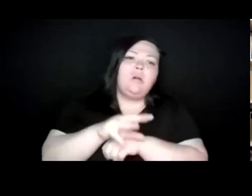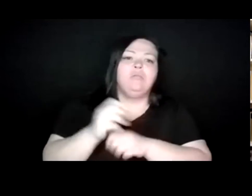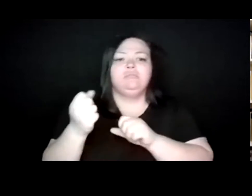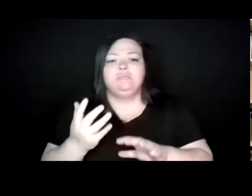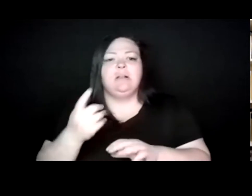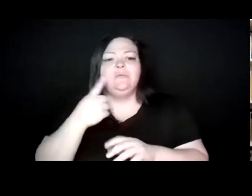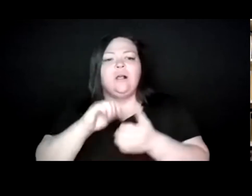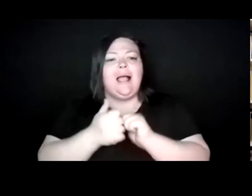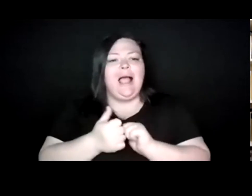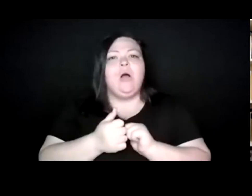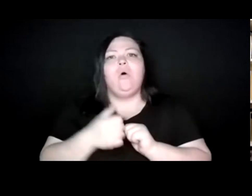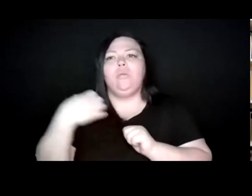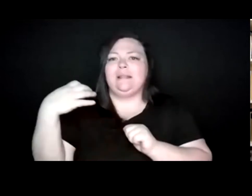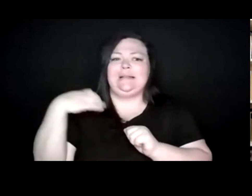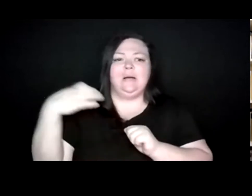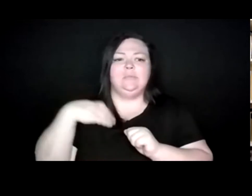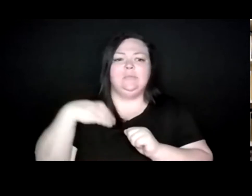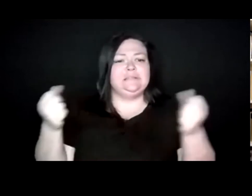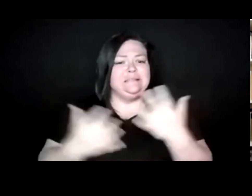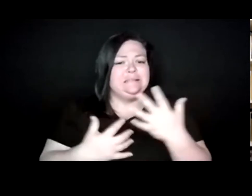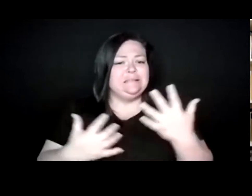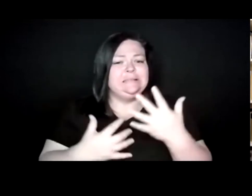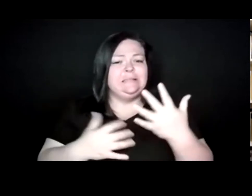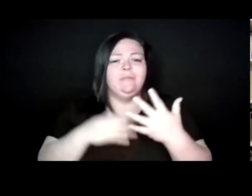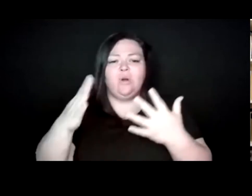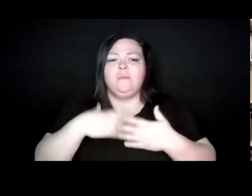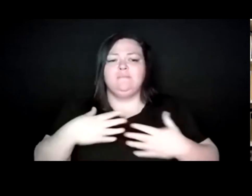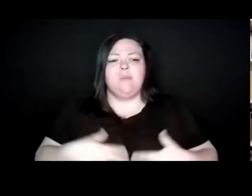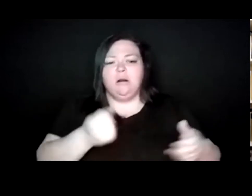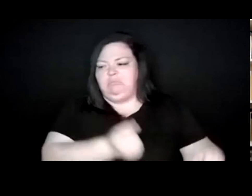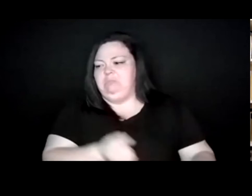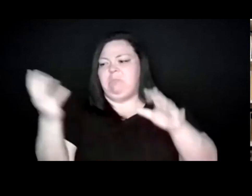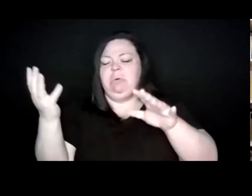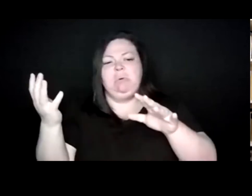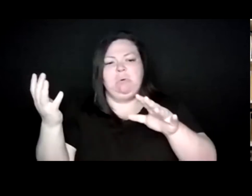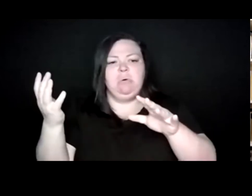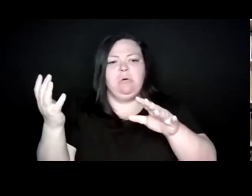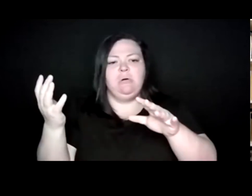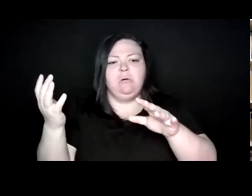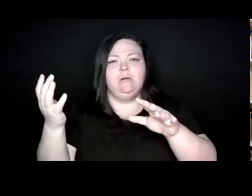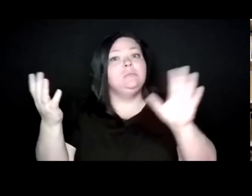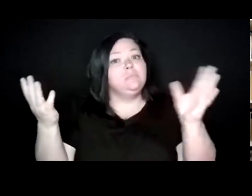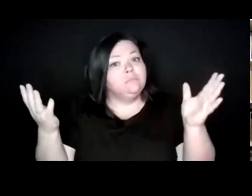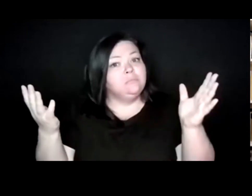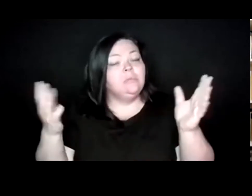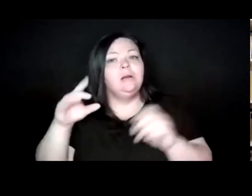the sea captain, terrified, threw her soulless body/ overboard. Meanwhile, Descartes’ own death//